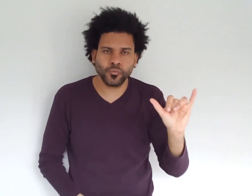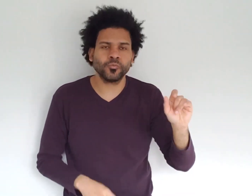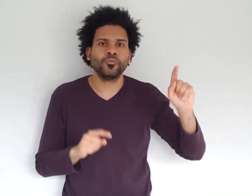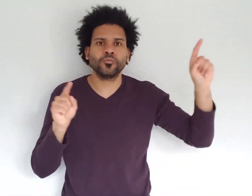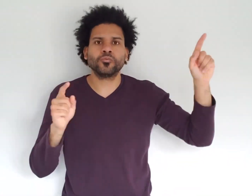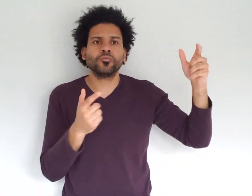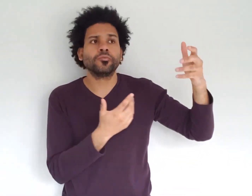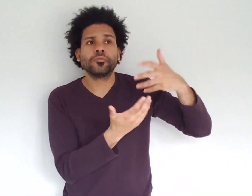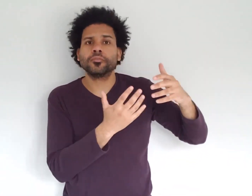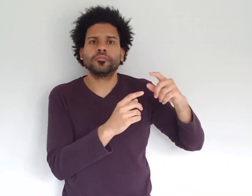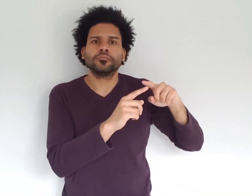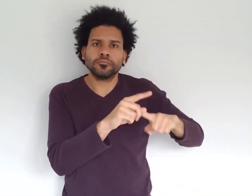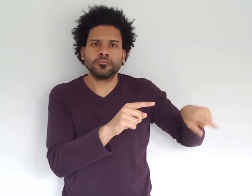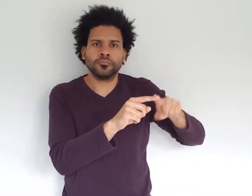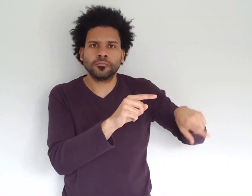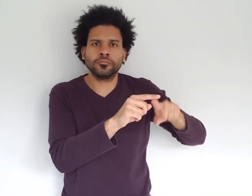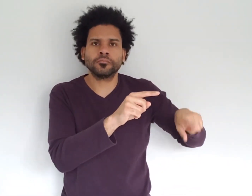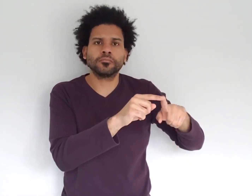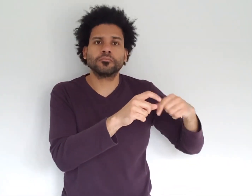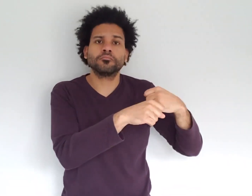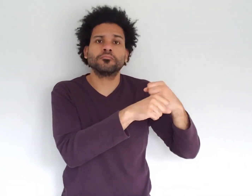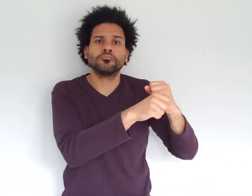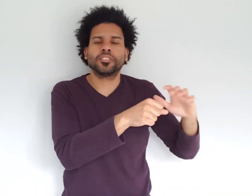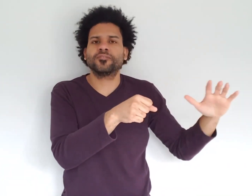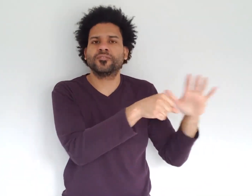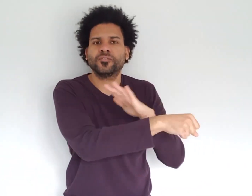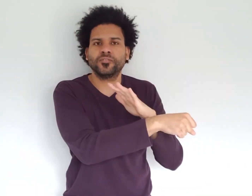The elements repeatedly react with the external environment through continuous cycles enough to produce